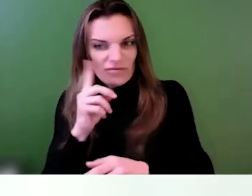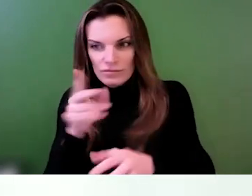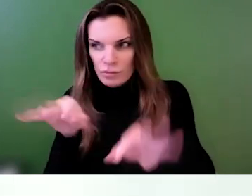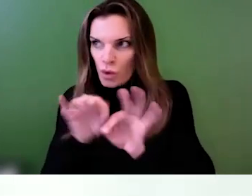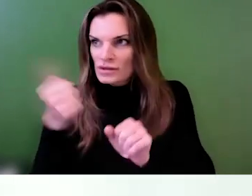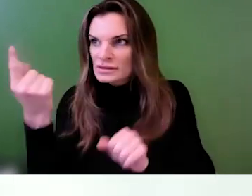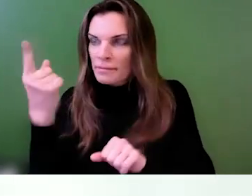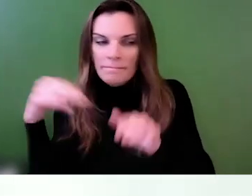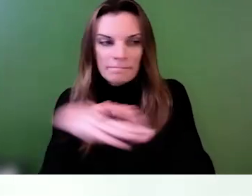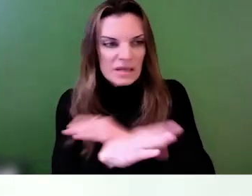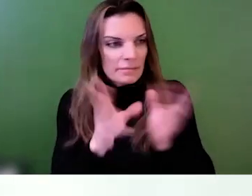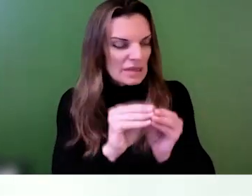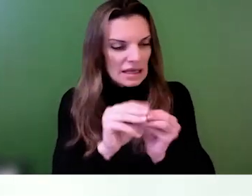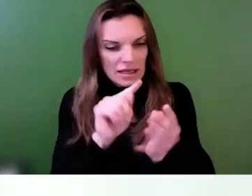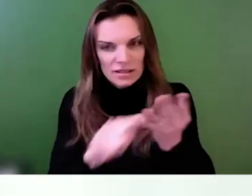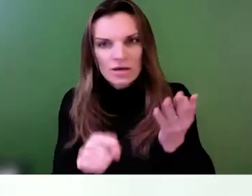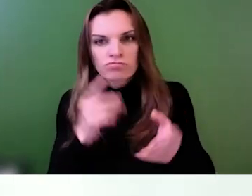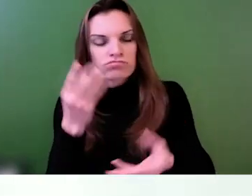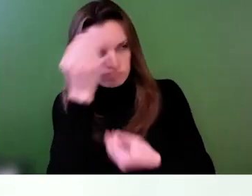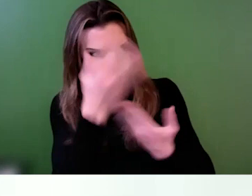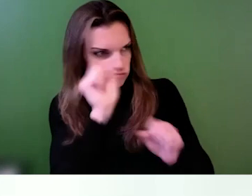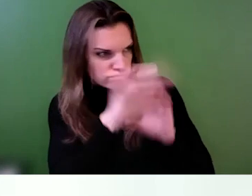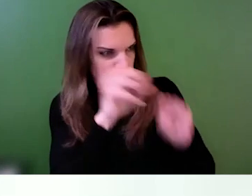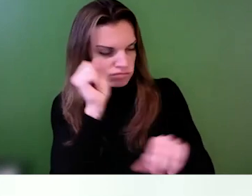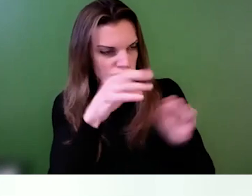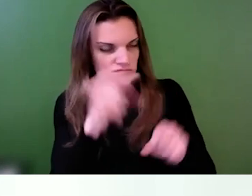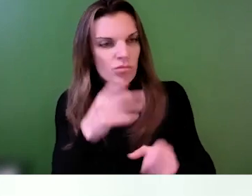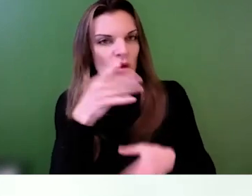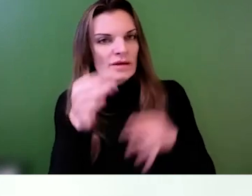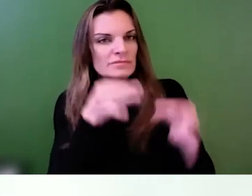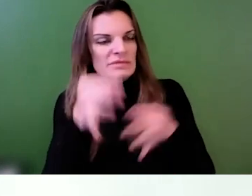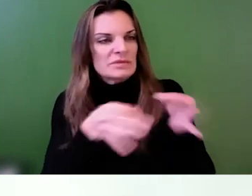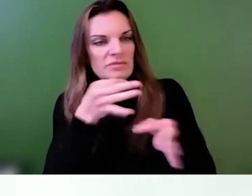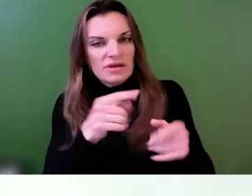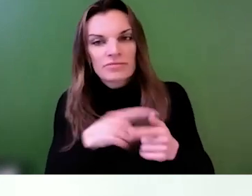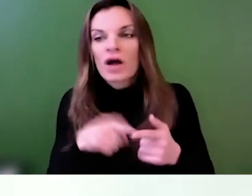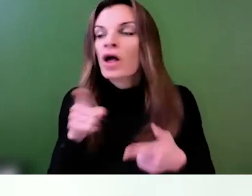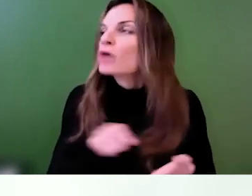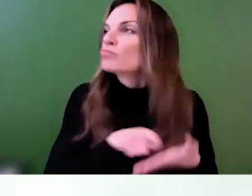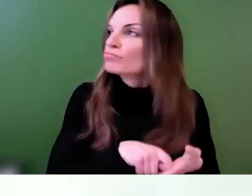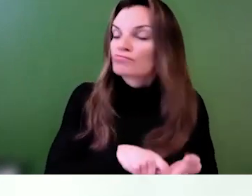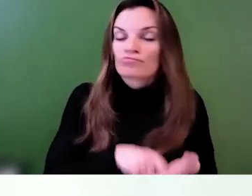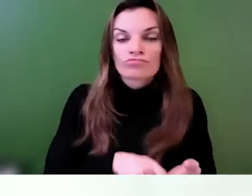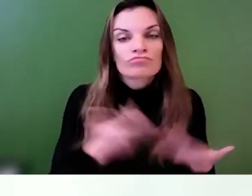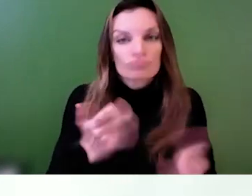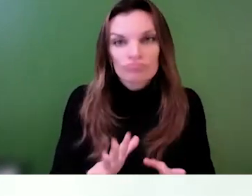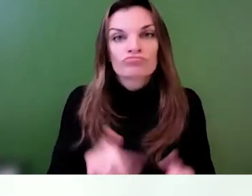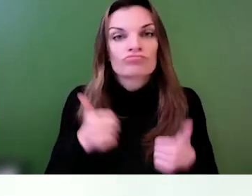that day. For years the executives had been telling Amy what needed to be done and she would take a few notes herself and go on with her day and